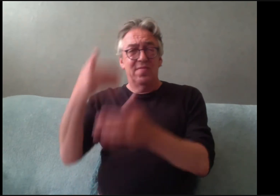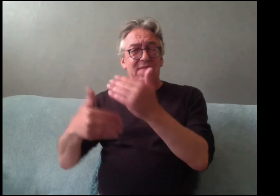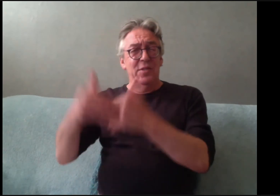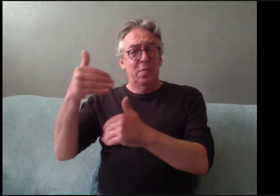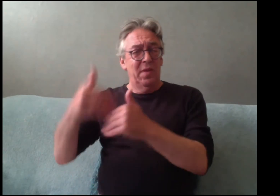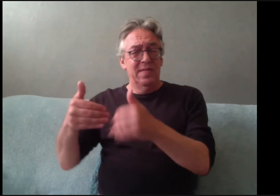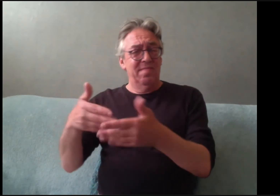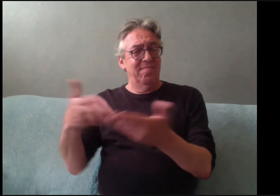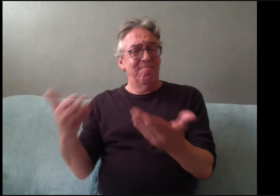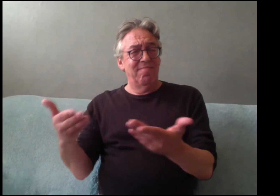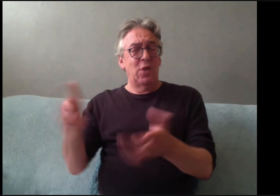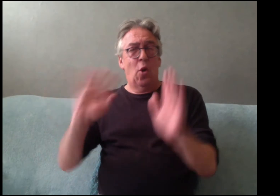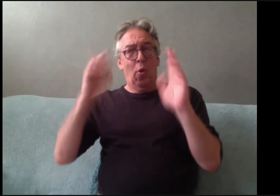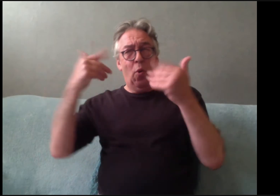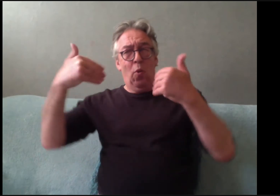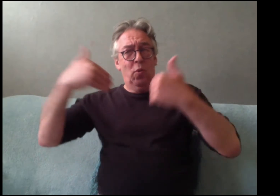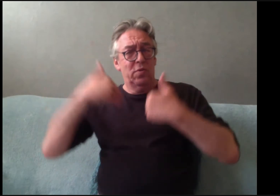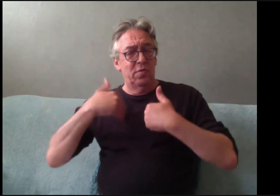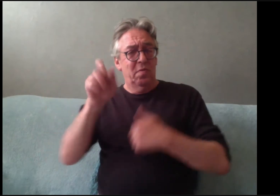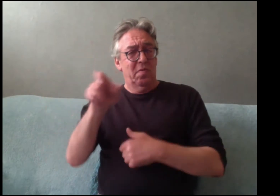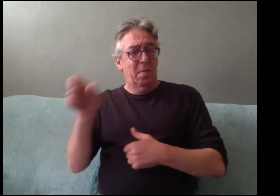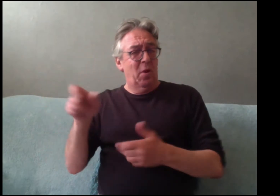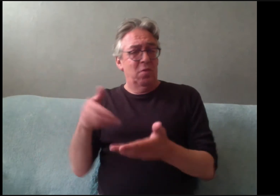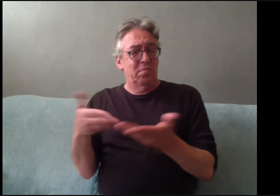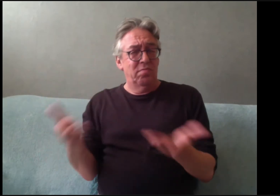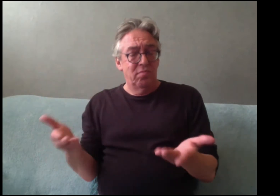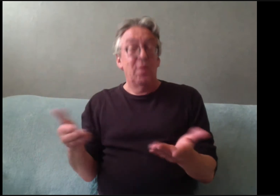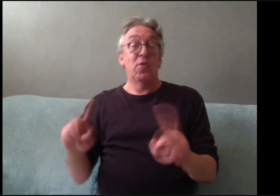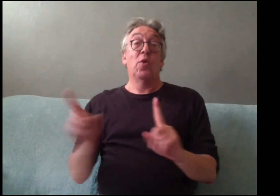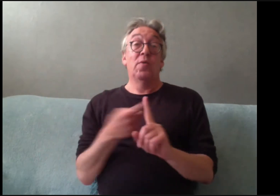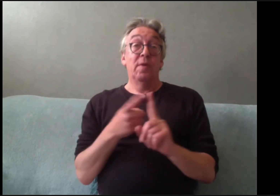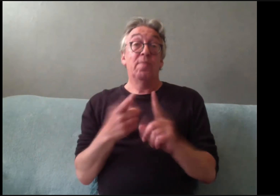Before we start, I'd like to thank our interpreters Gerdinand and Lissa,